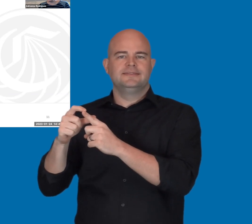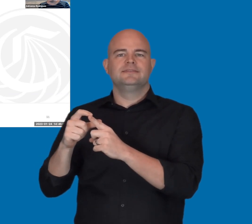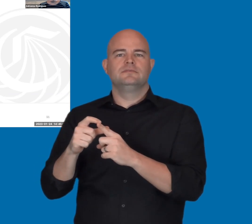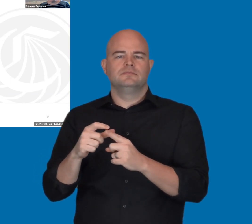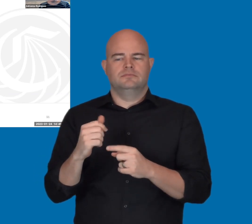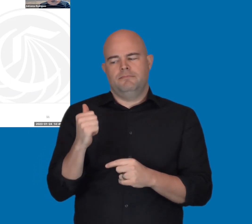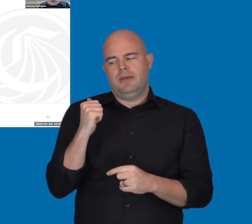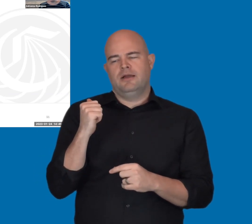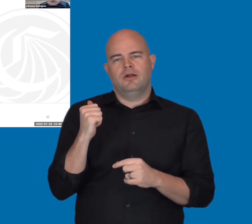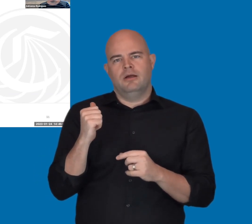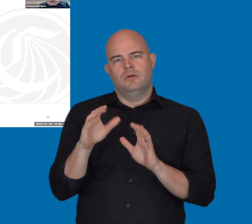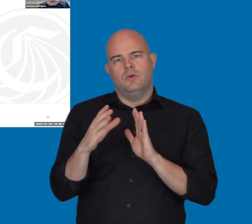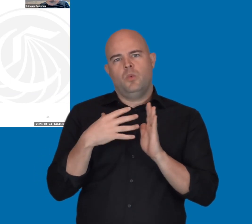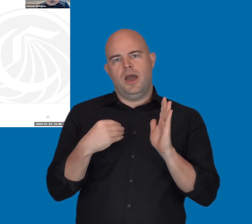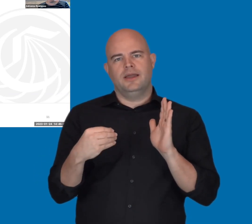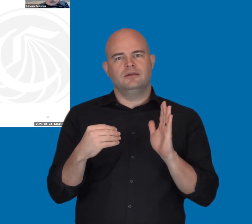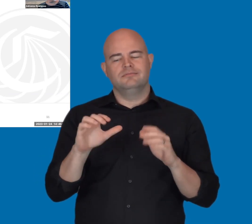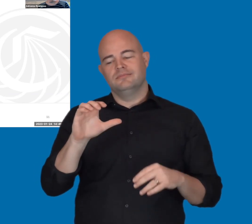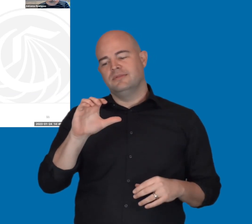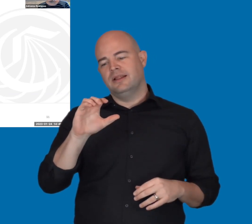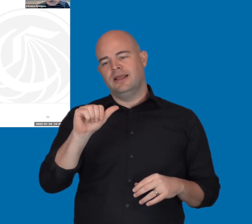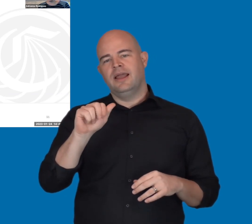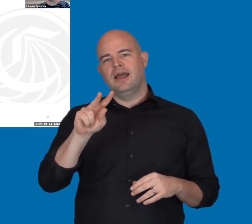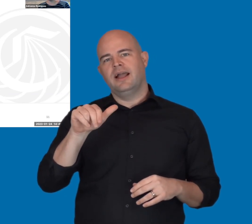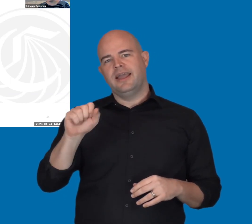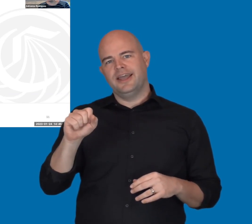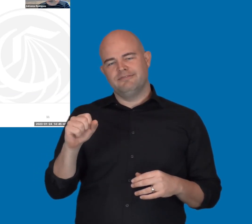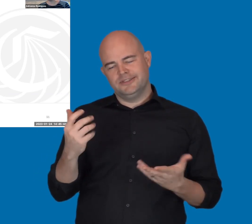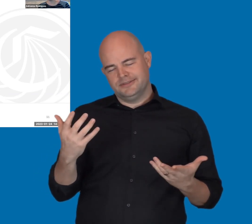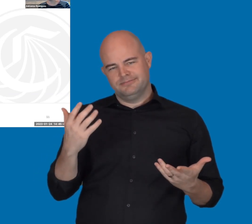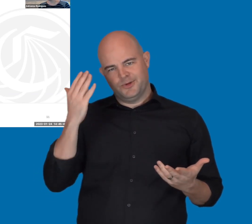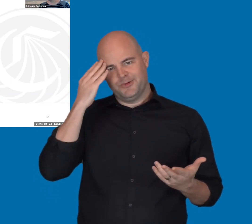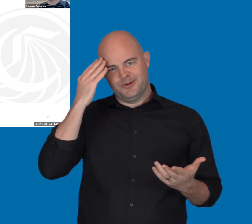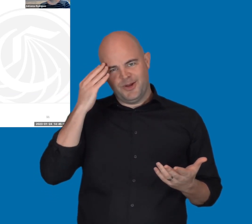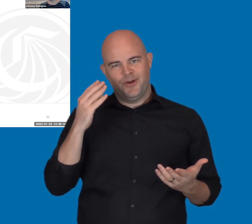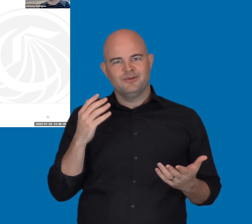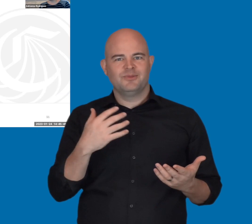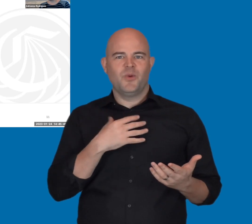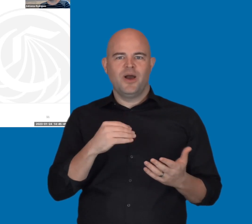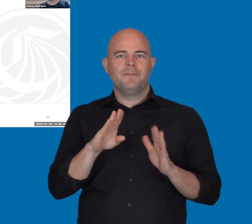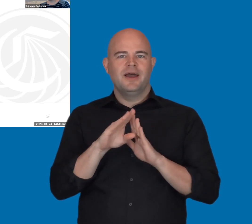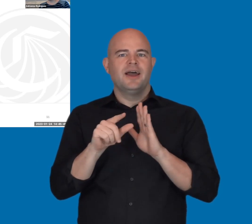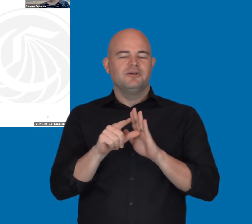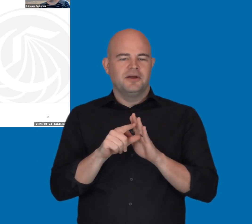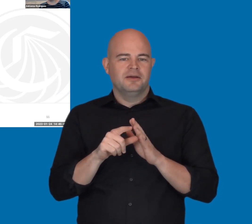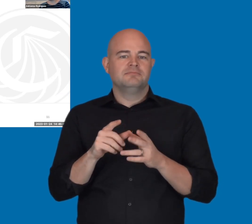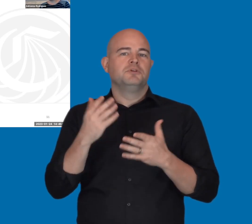which you know, we all know the Canvas rich content editor's white background. So, you want to keep a dark text.